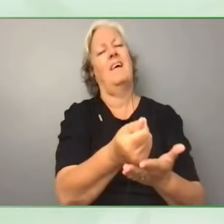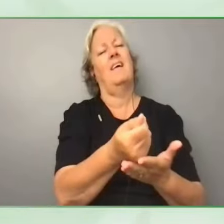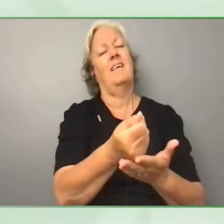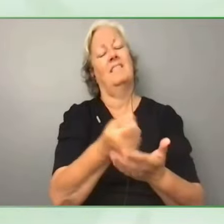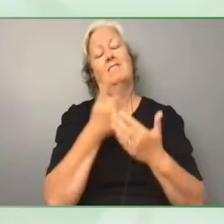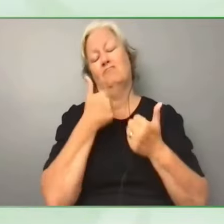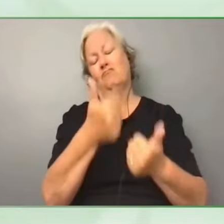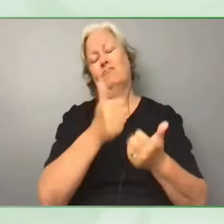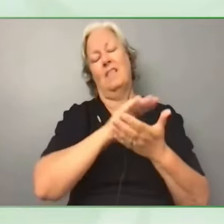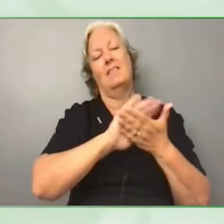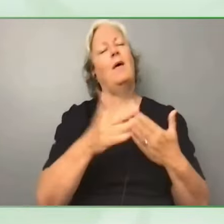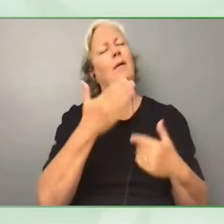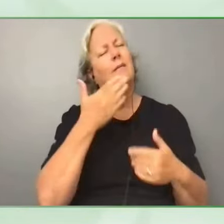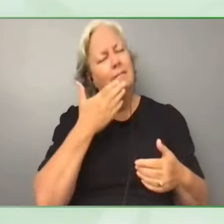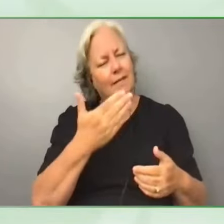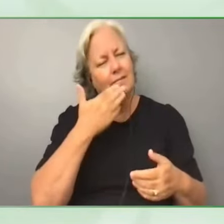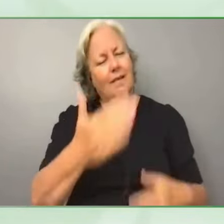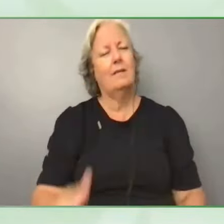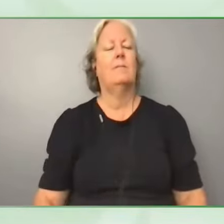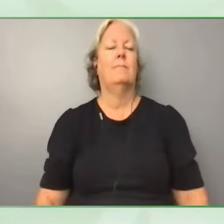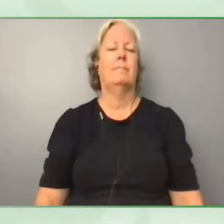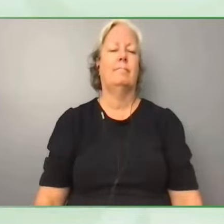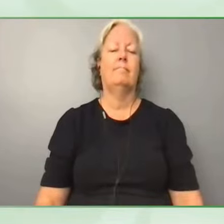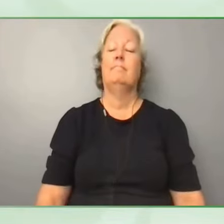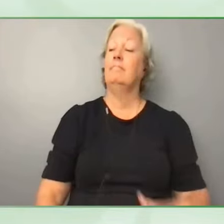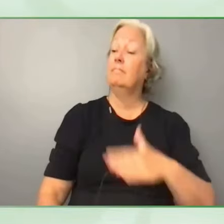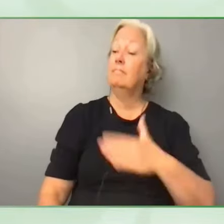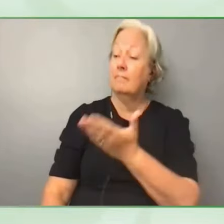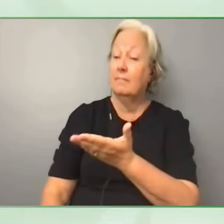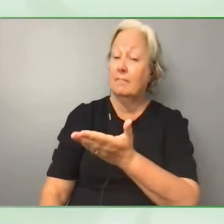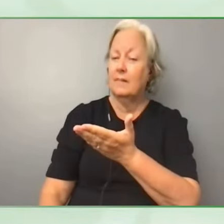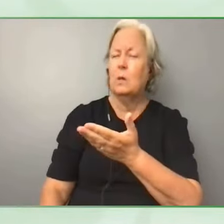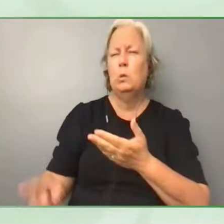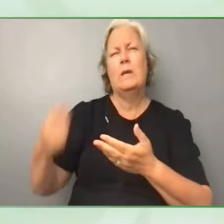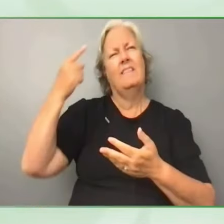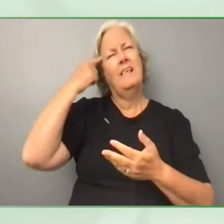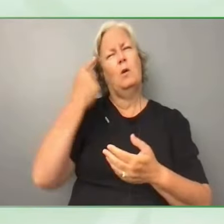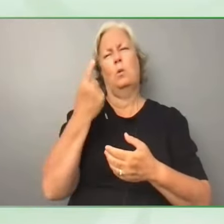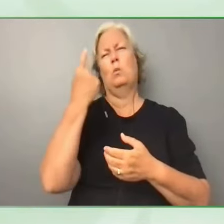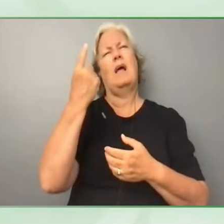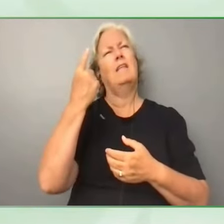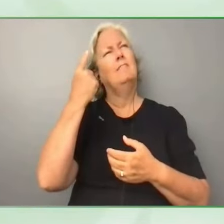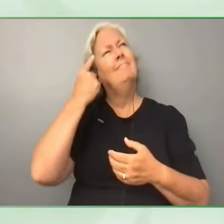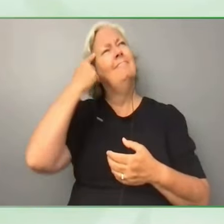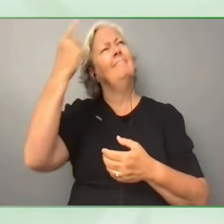Tamar, what would be your game judging intervention if you could